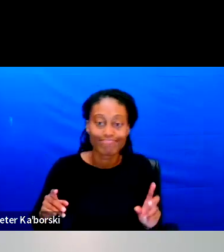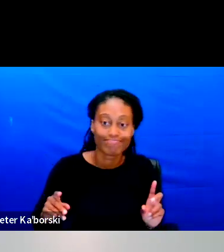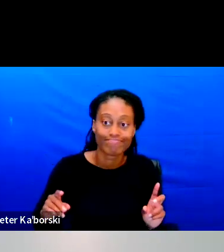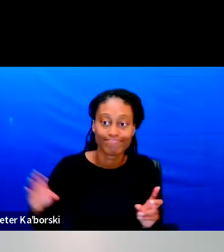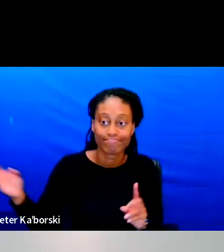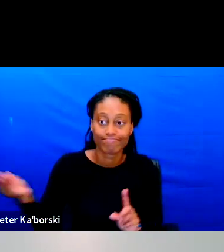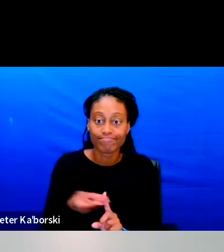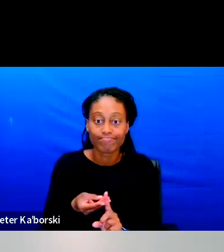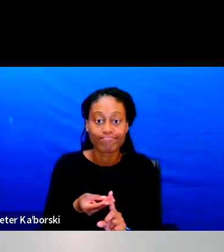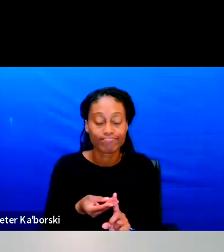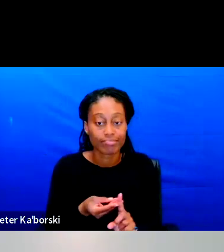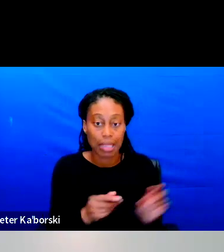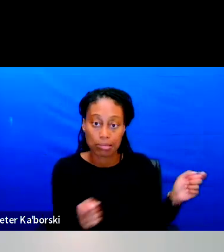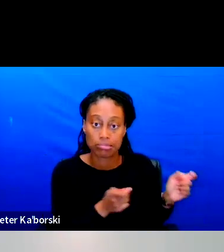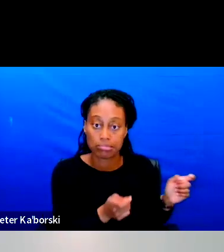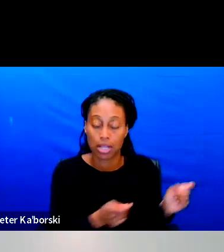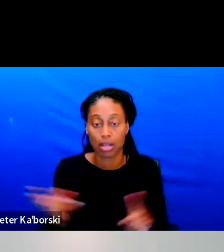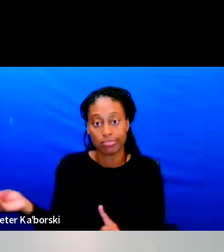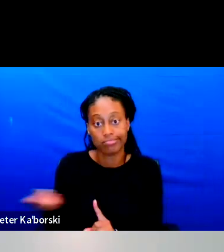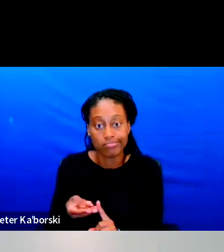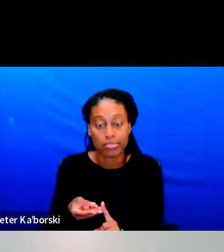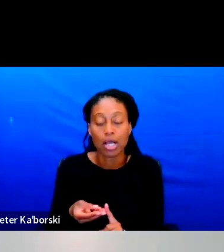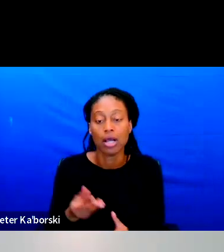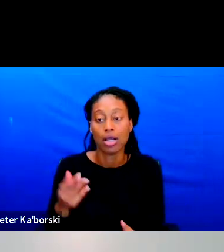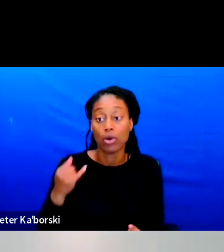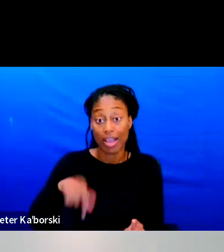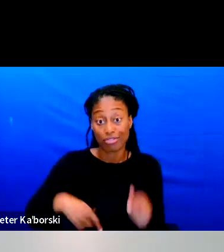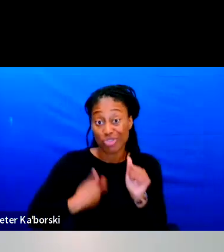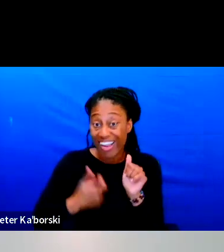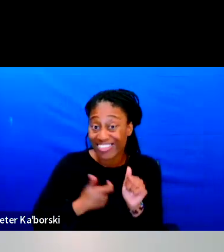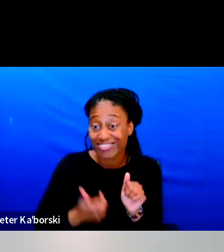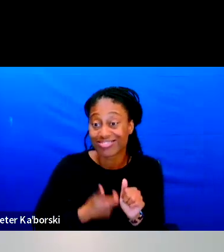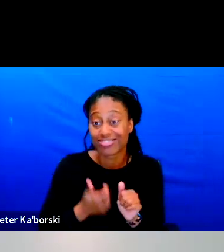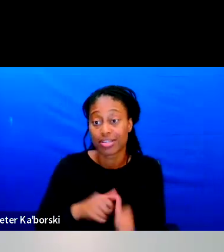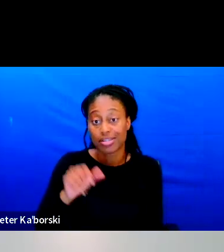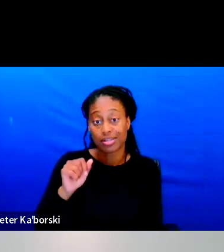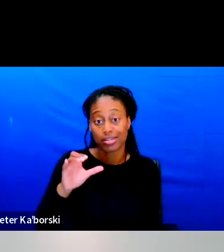Kyle Kleist: we have to track them. So we gotta report on ours. That's one of these thing Acl wants to know.